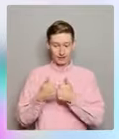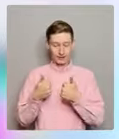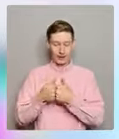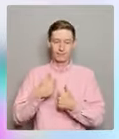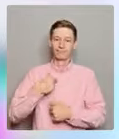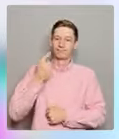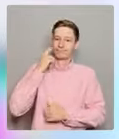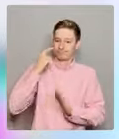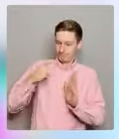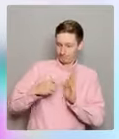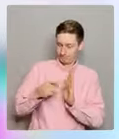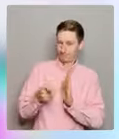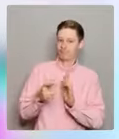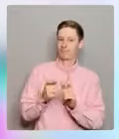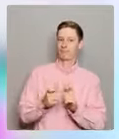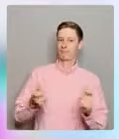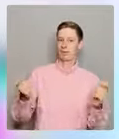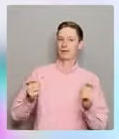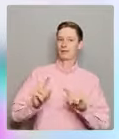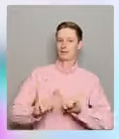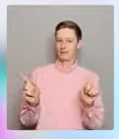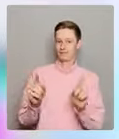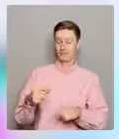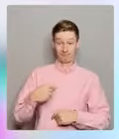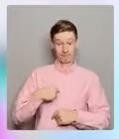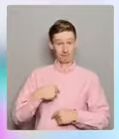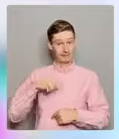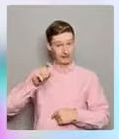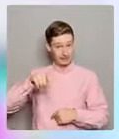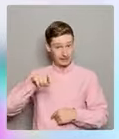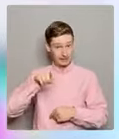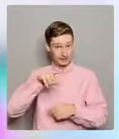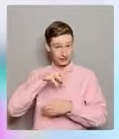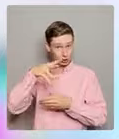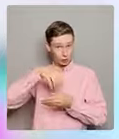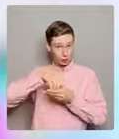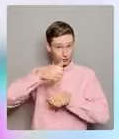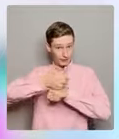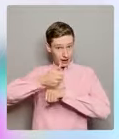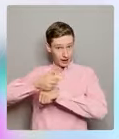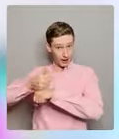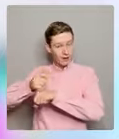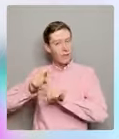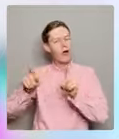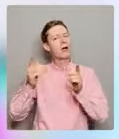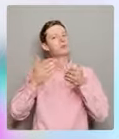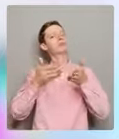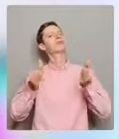makes a huge difference in the success of a game. But beyond people like me who need inclusive settings, inclusive design in general